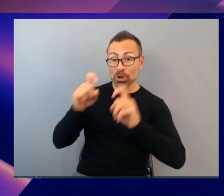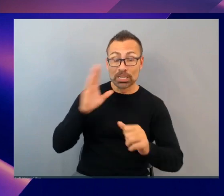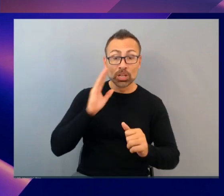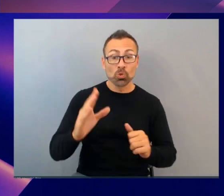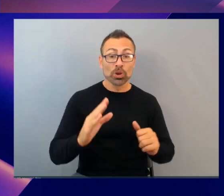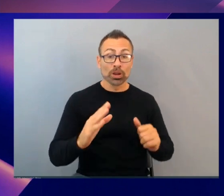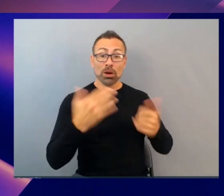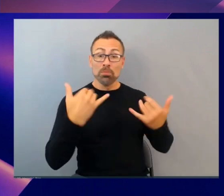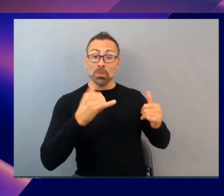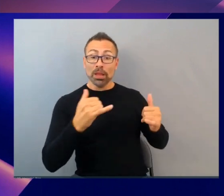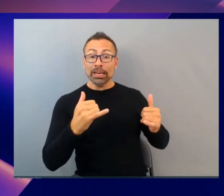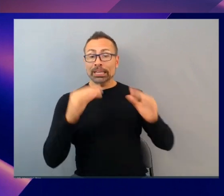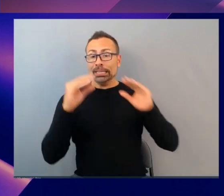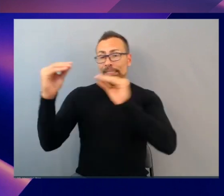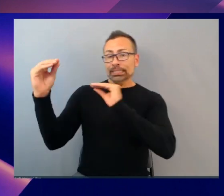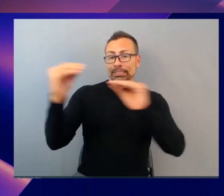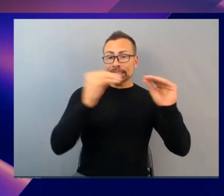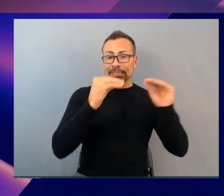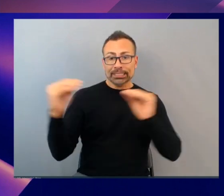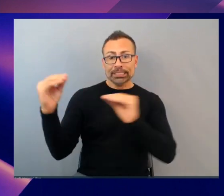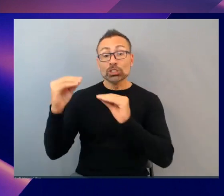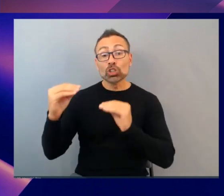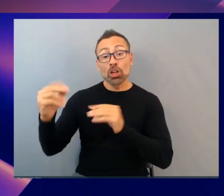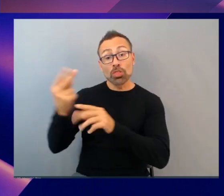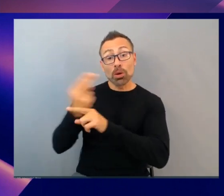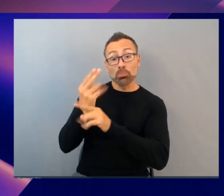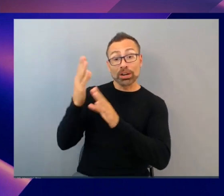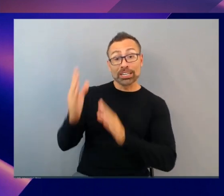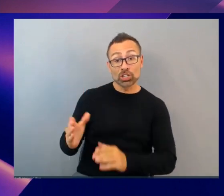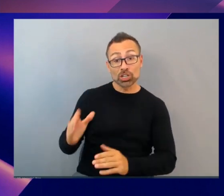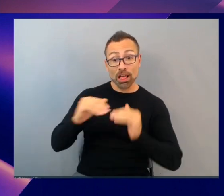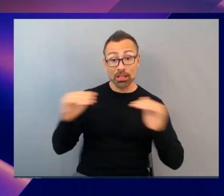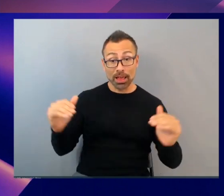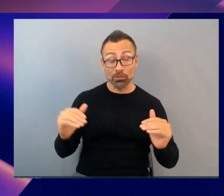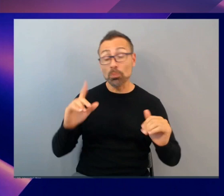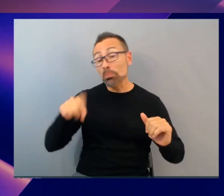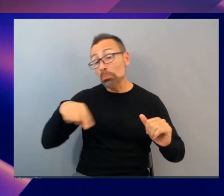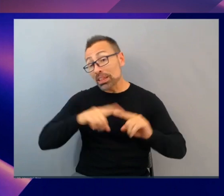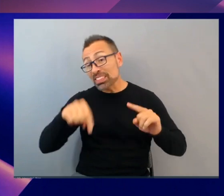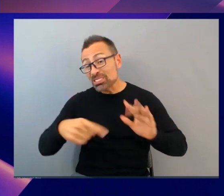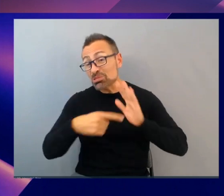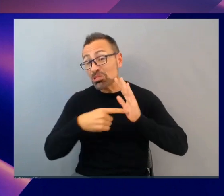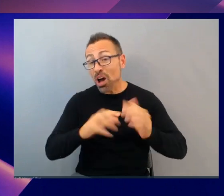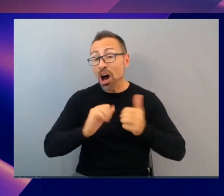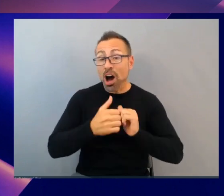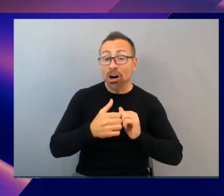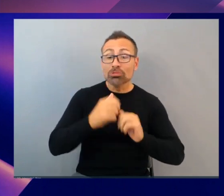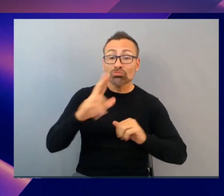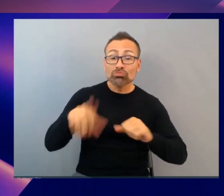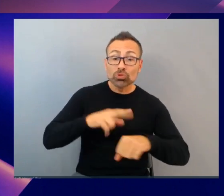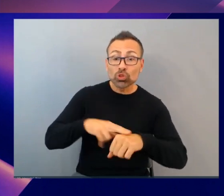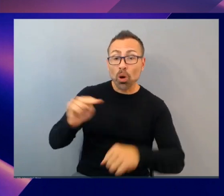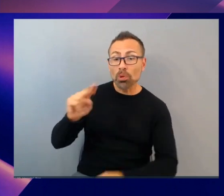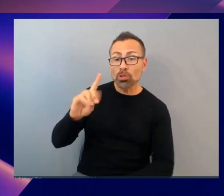But this is just to show how the usual game node goes. There is dialogue with a citizen in town